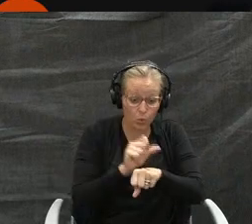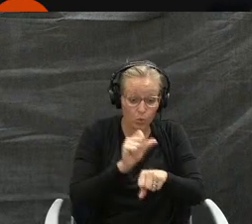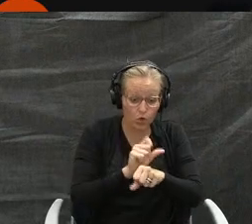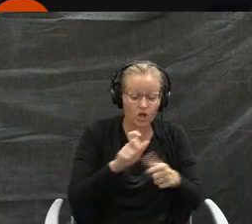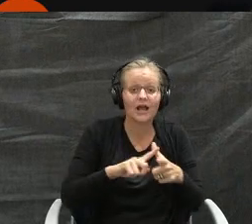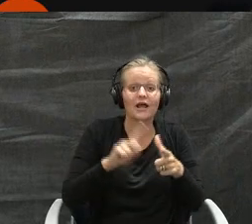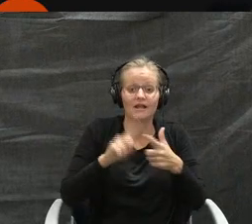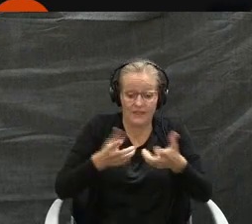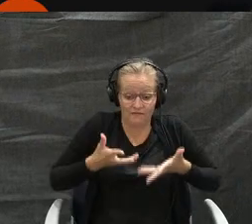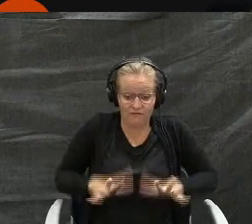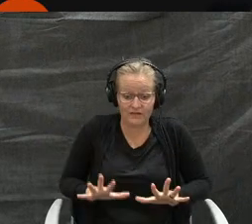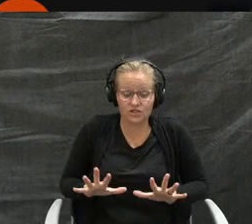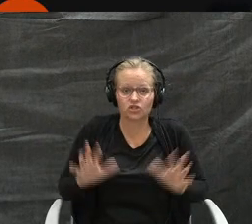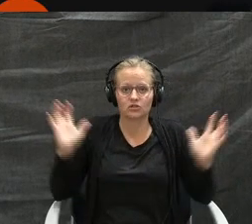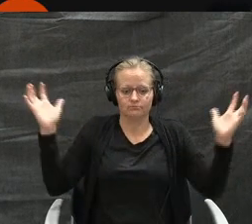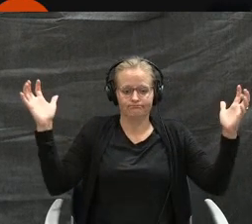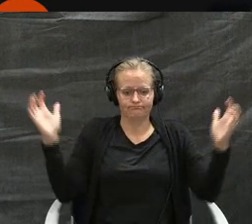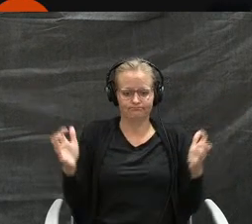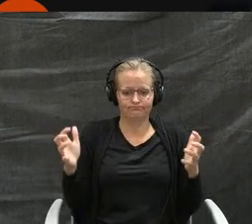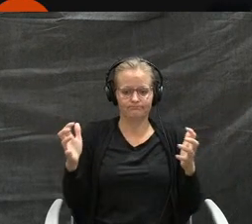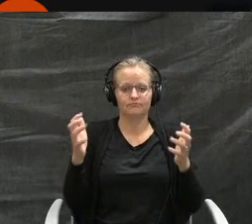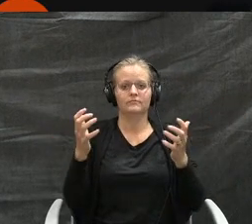back. To check for understanding.